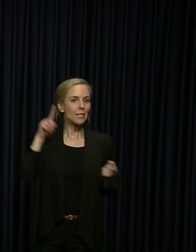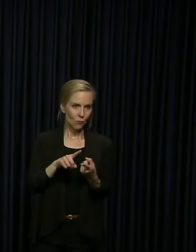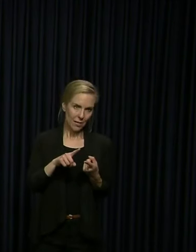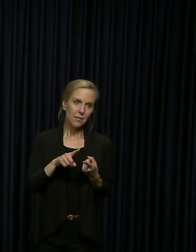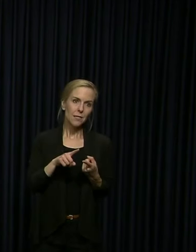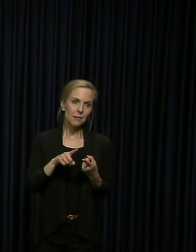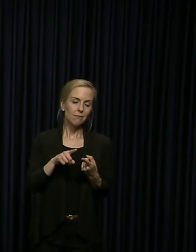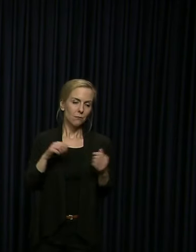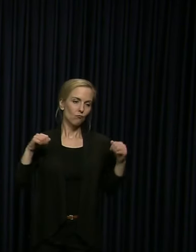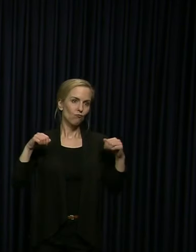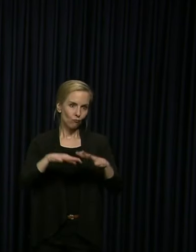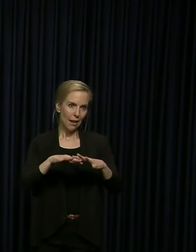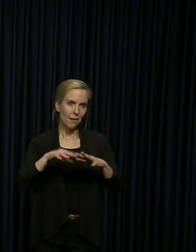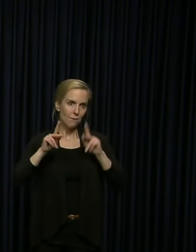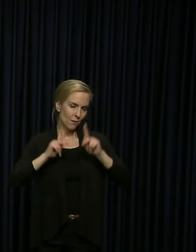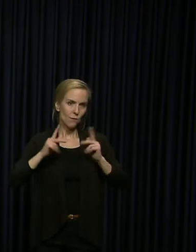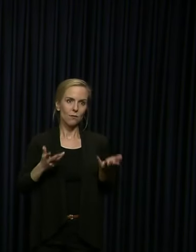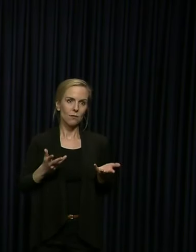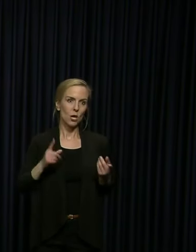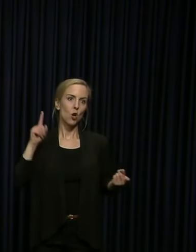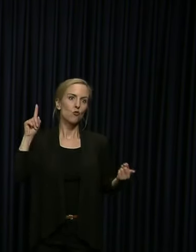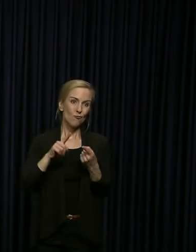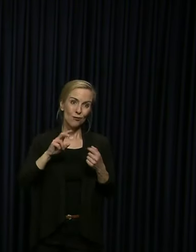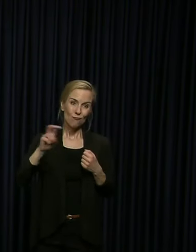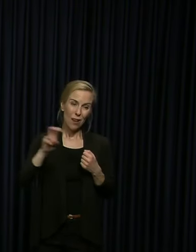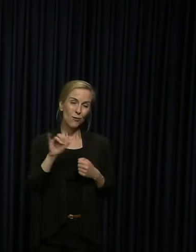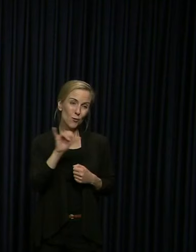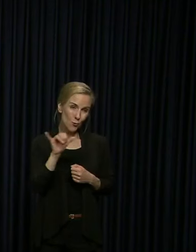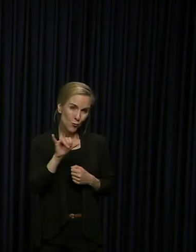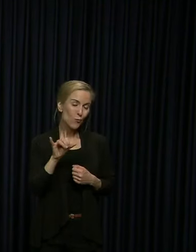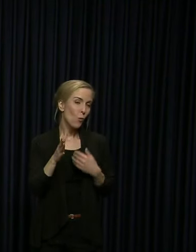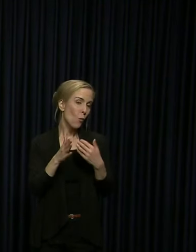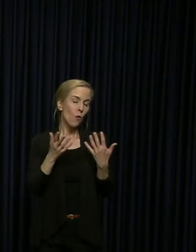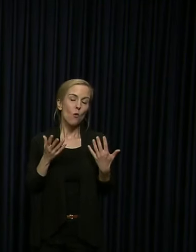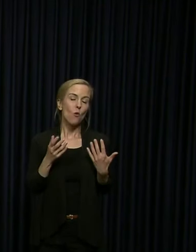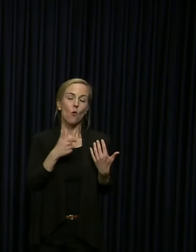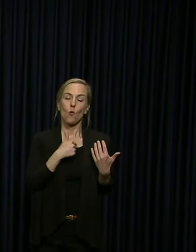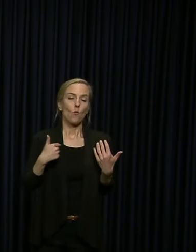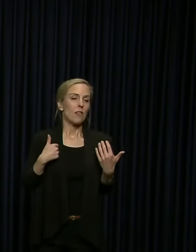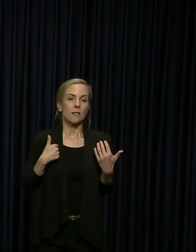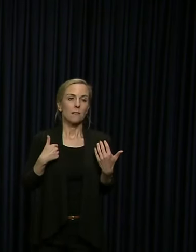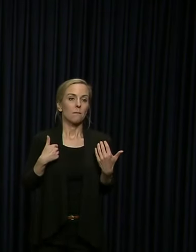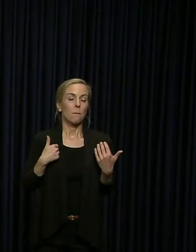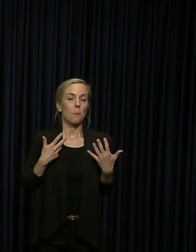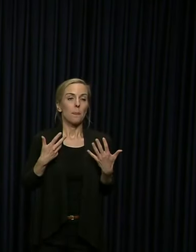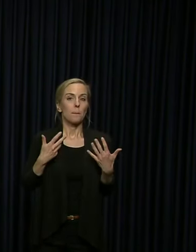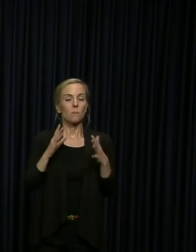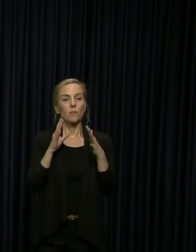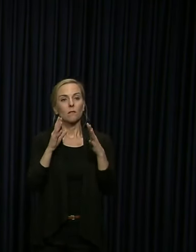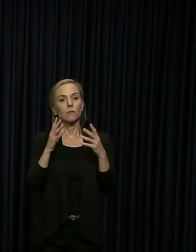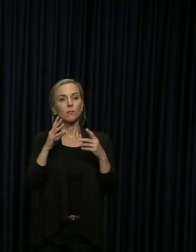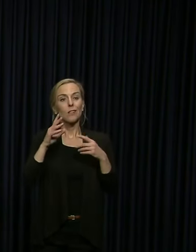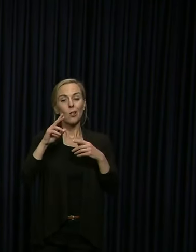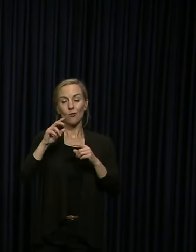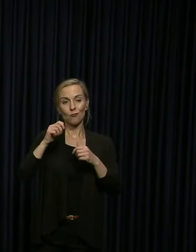WHEN IT GETS INTO A RETIREMENT HOME OR A NURSING HOME, IT IS THAT SERIOUS. THAT'S WHY THE SOCIAL DISTANCING